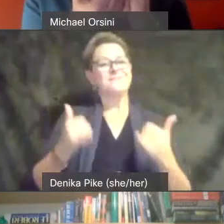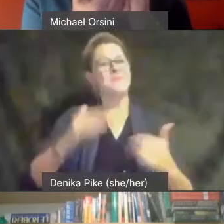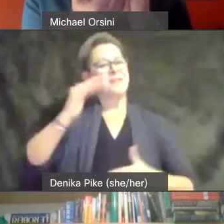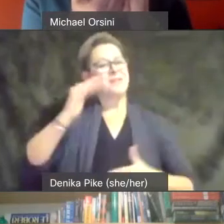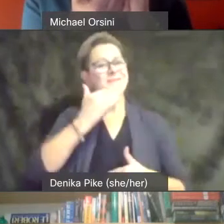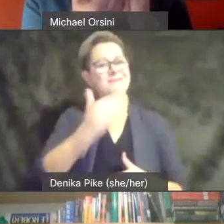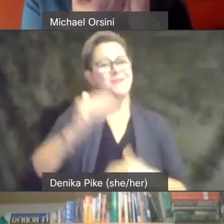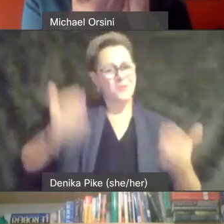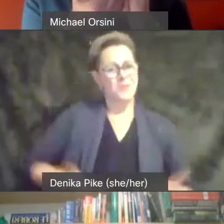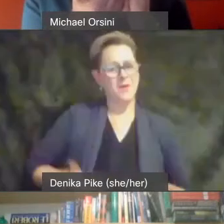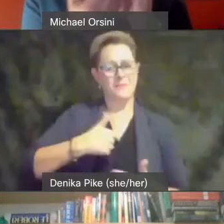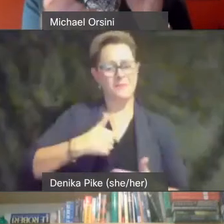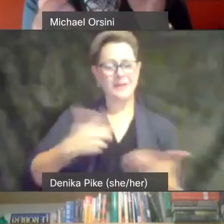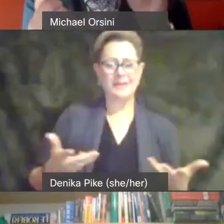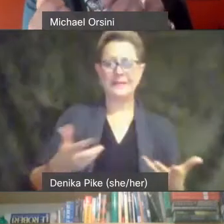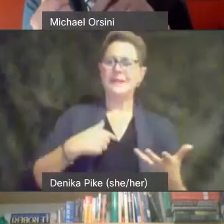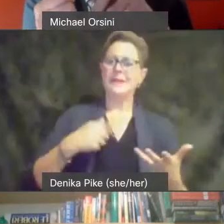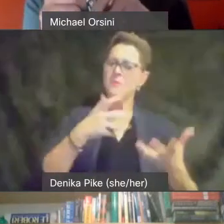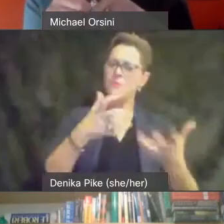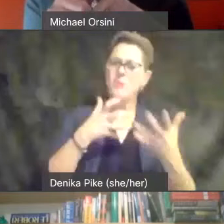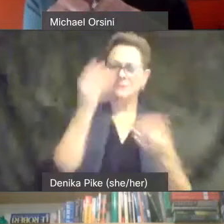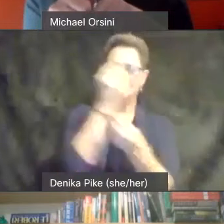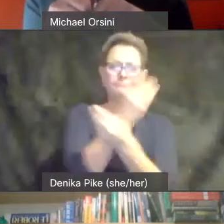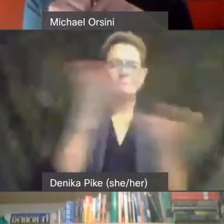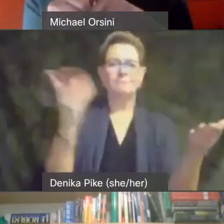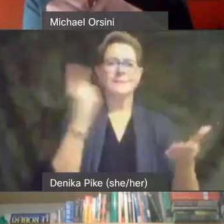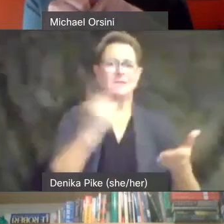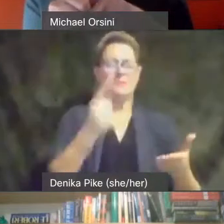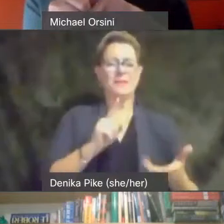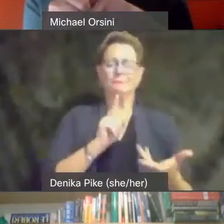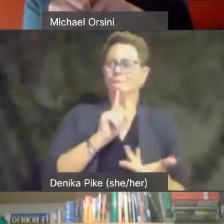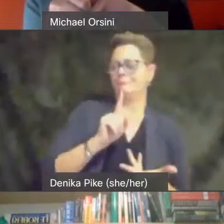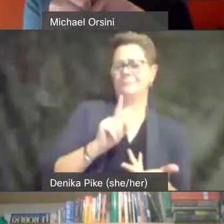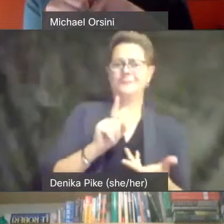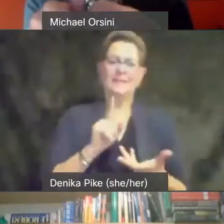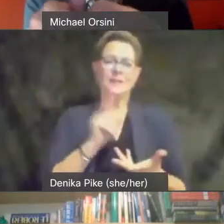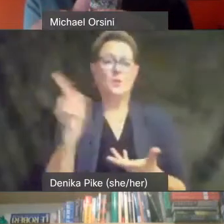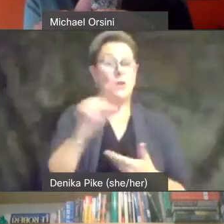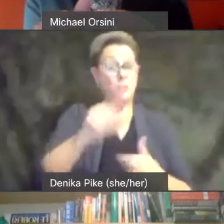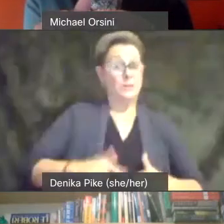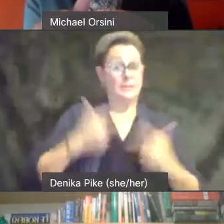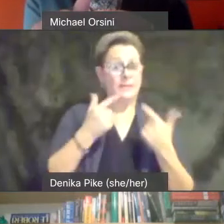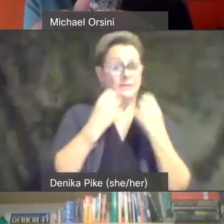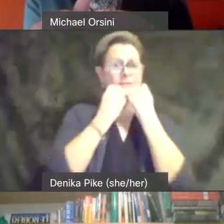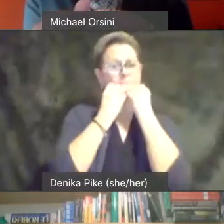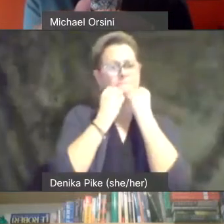Uh, right of the gate place matters and so this follows really beautifully from your stuff, Andrea in the fact that.